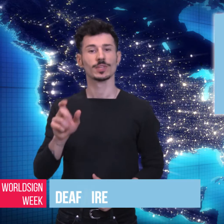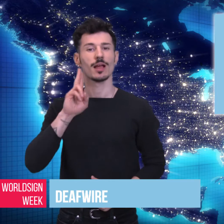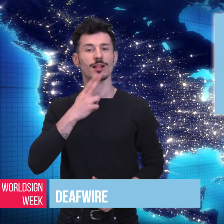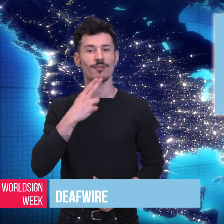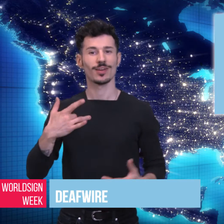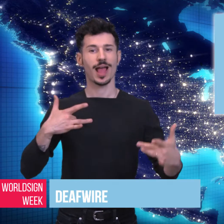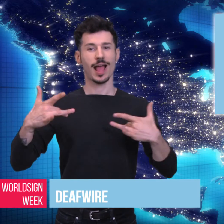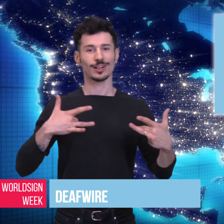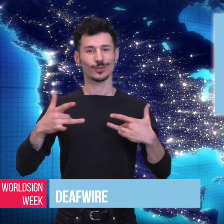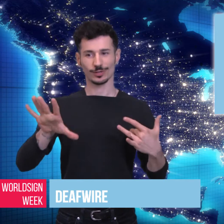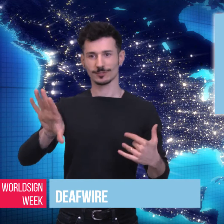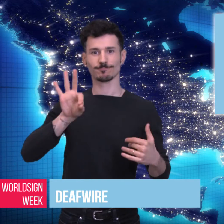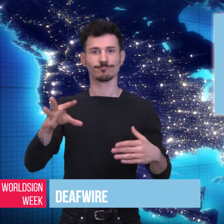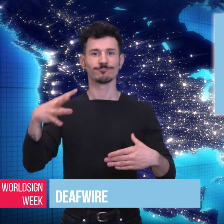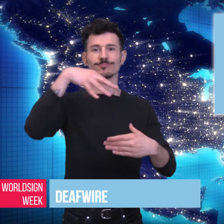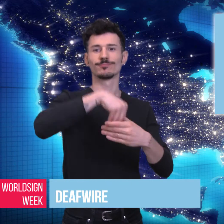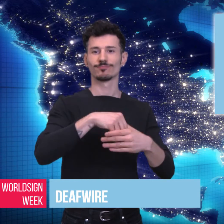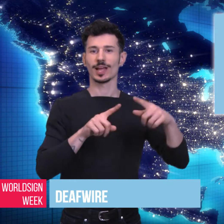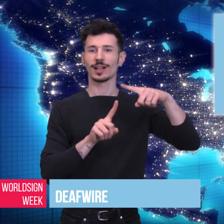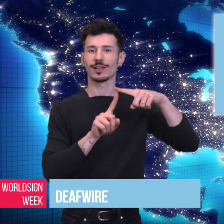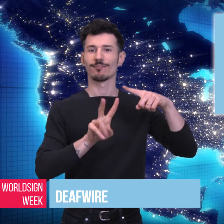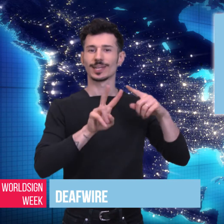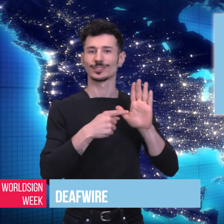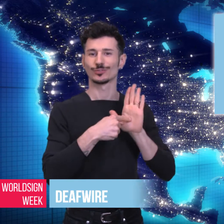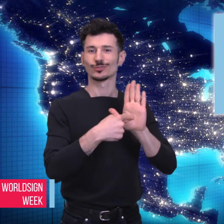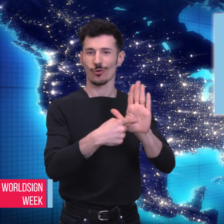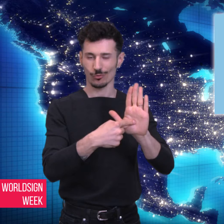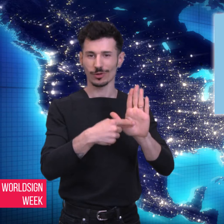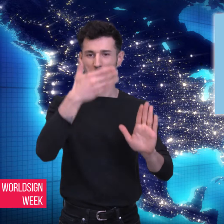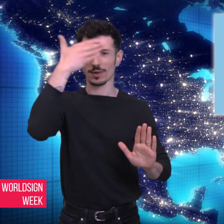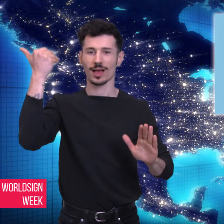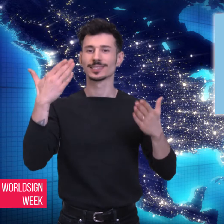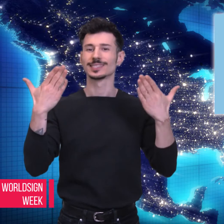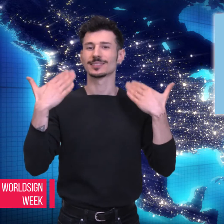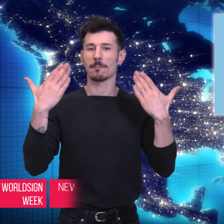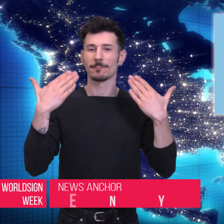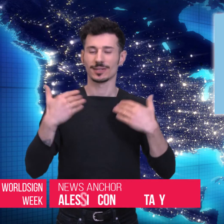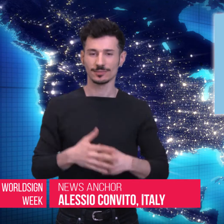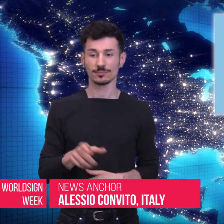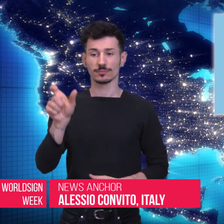Alessio: A Deaf actor was chosen to perform a role in a